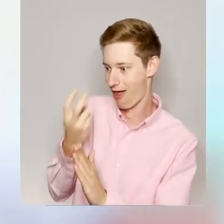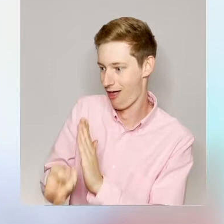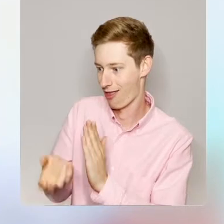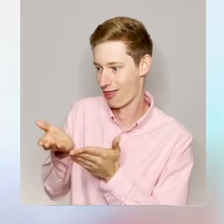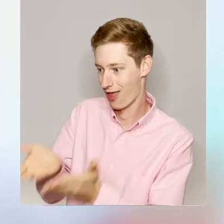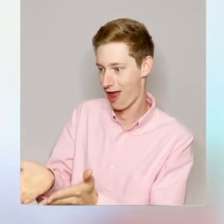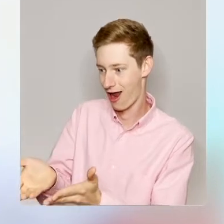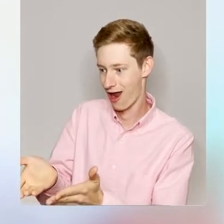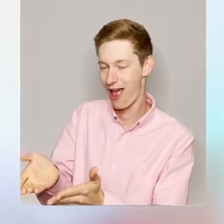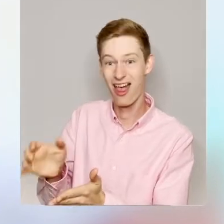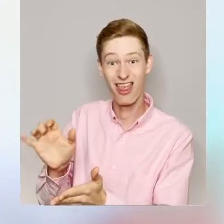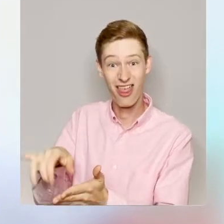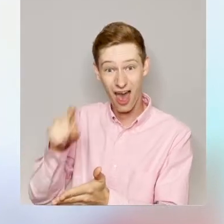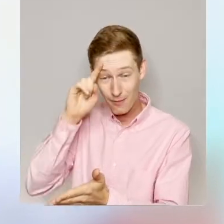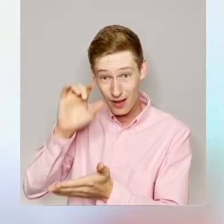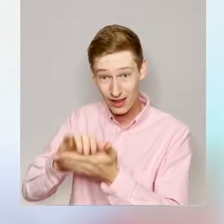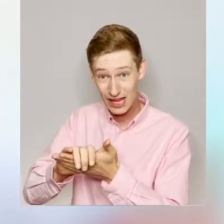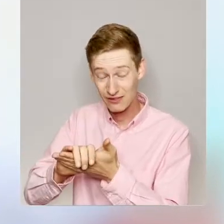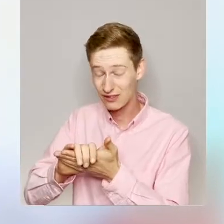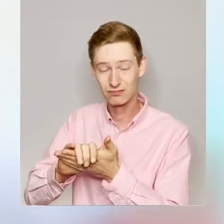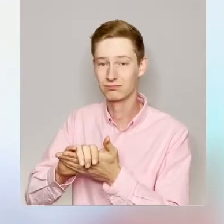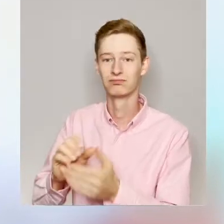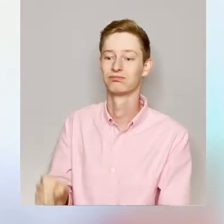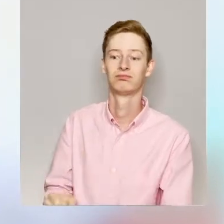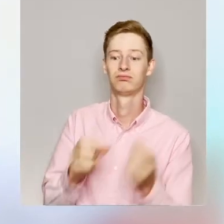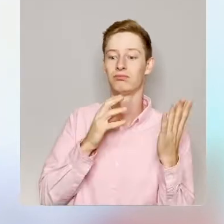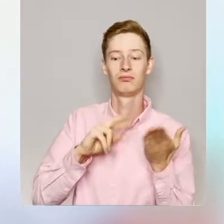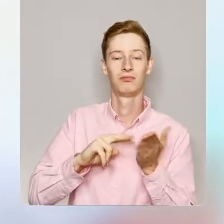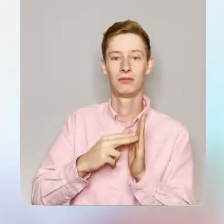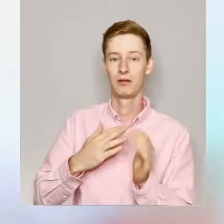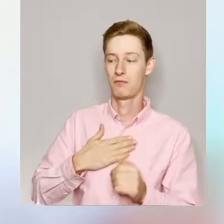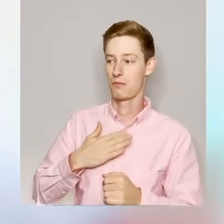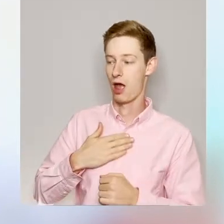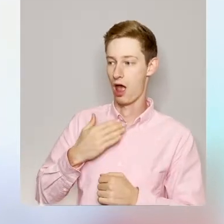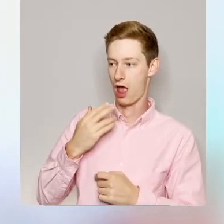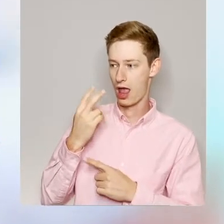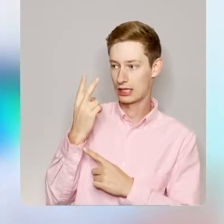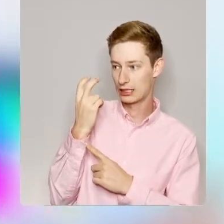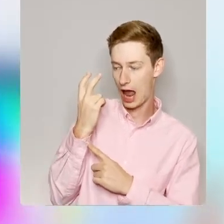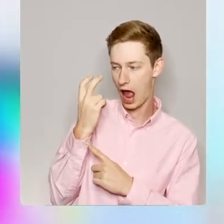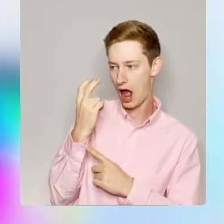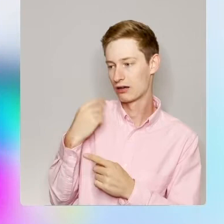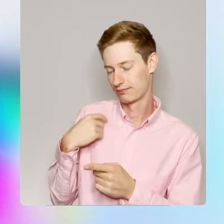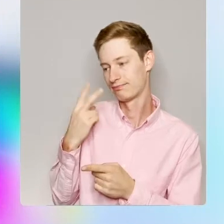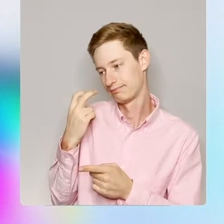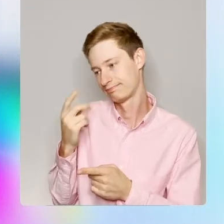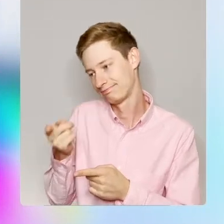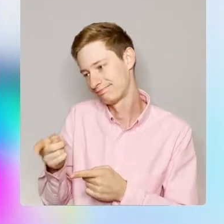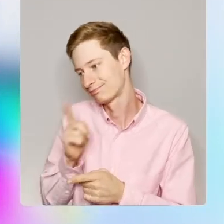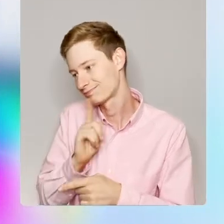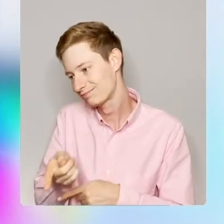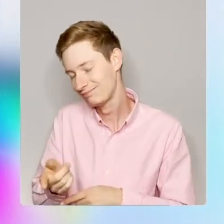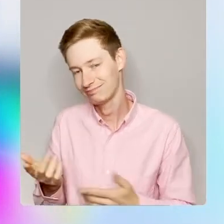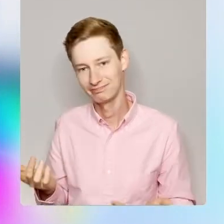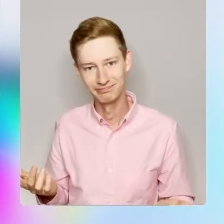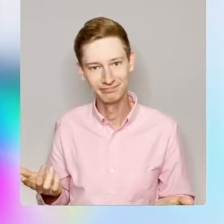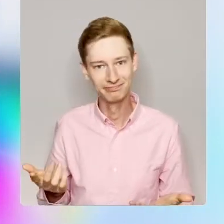For the end user, this effectively means that it can break their suspension of disbelief. Luckily, we provide tools